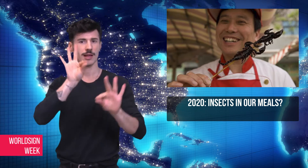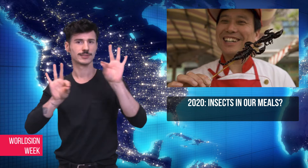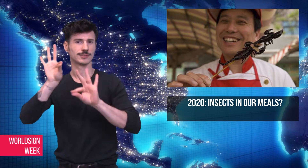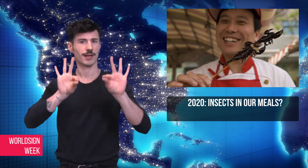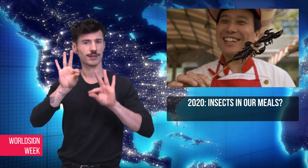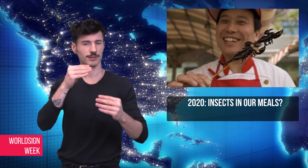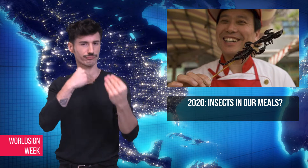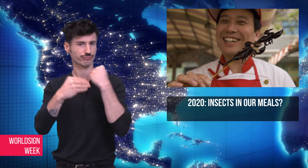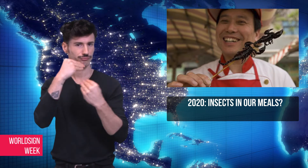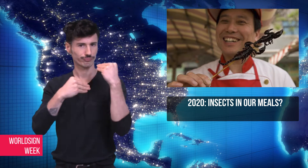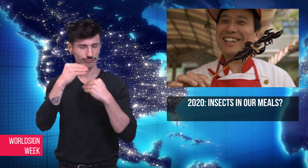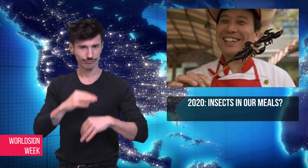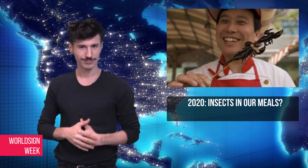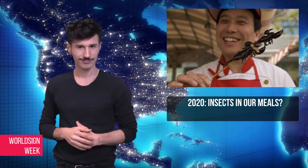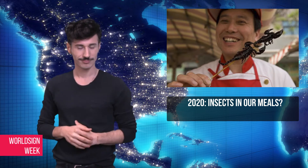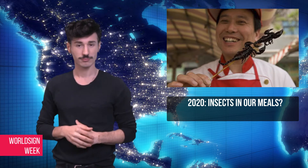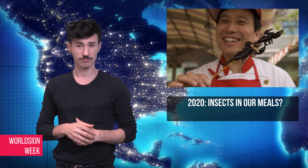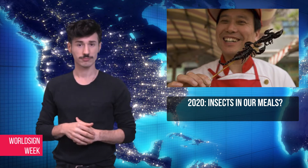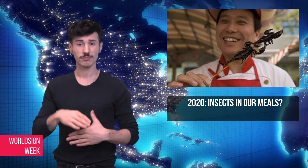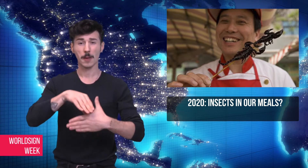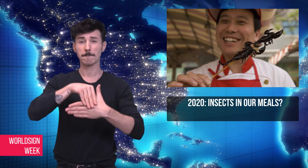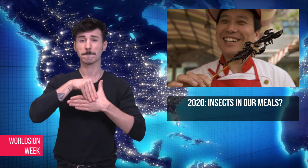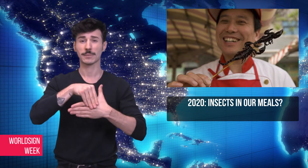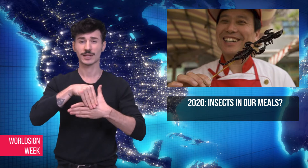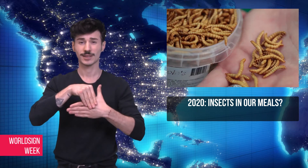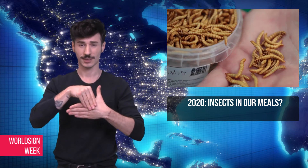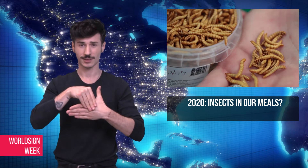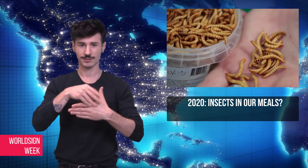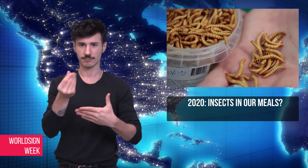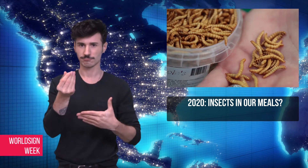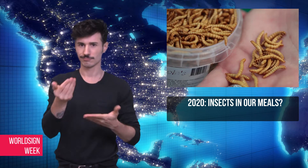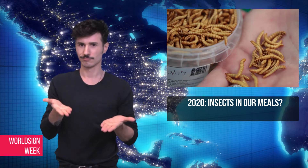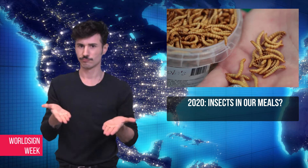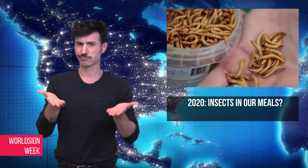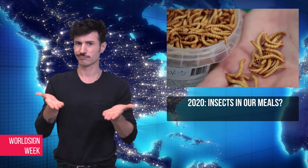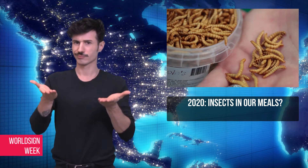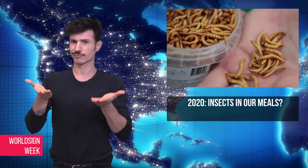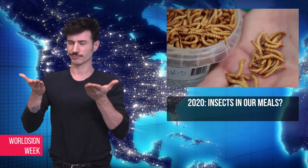Meat is becoming more expensive.